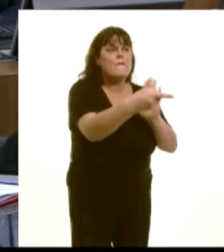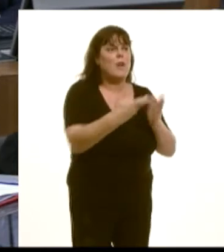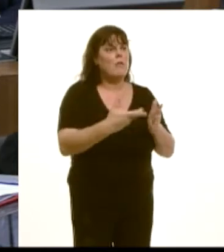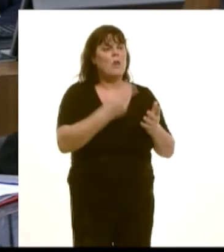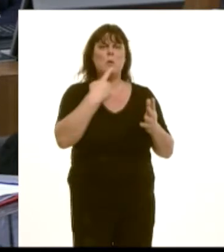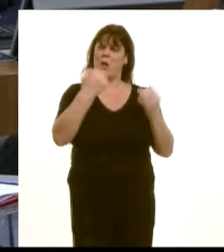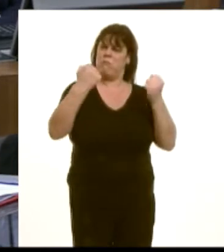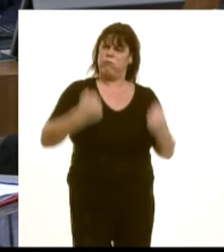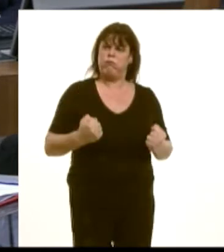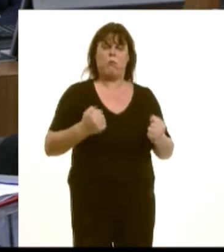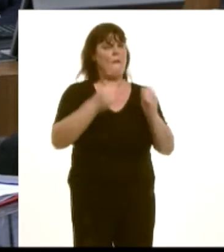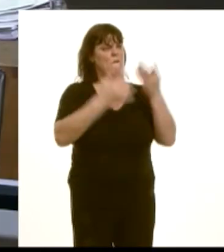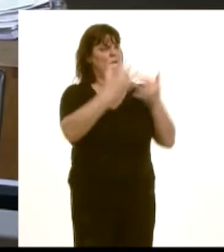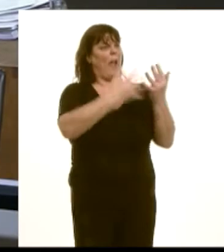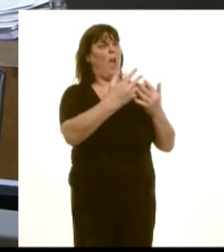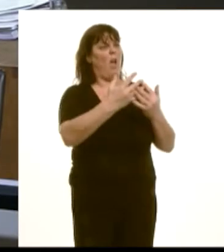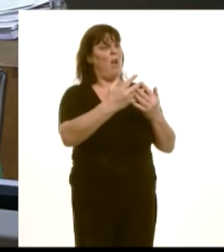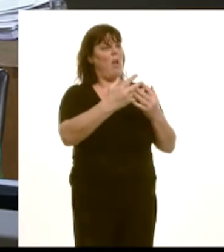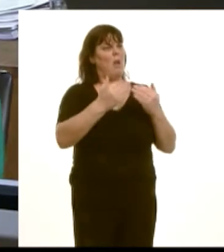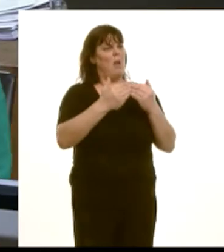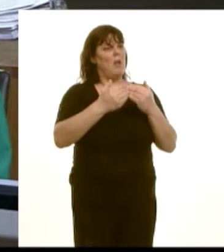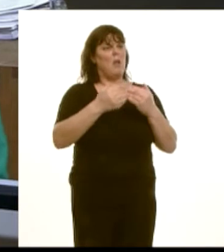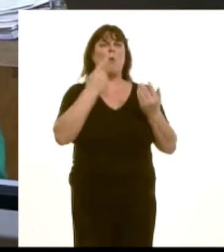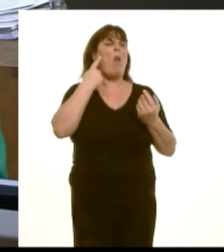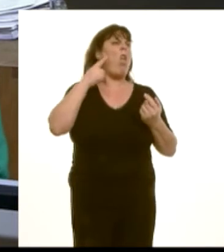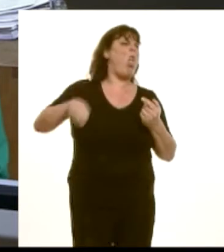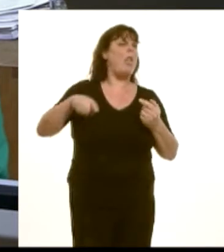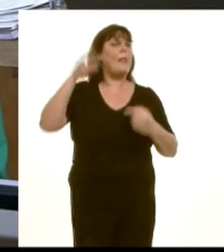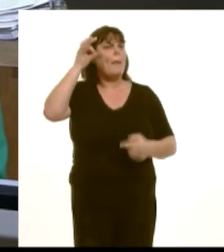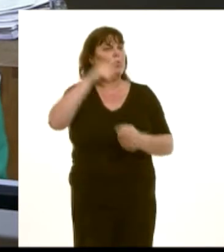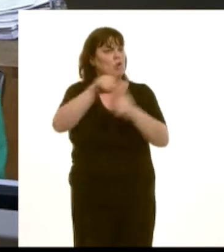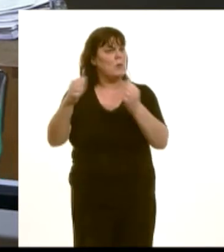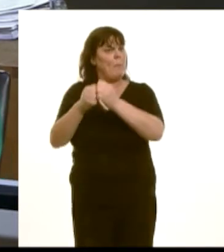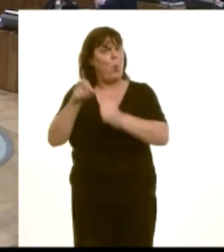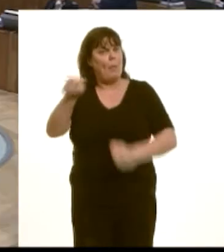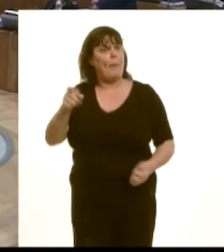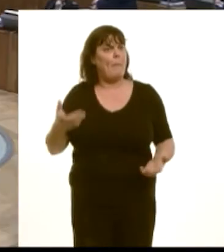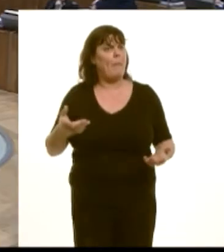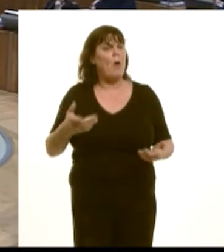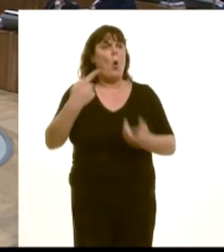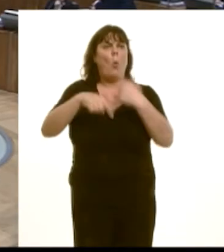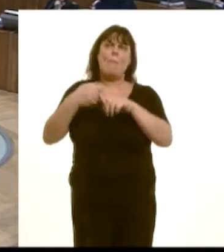figure than the one of the commission that it supported in the first place. That is where they are at the moment. We have fought long and hard for fair funding for Wales. We have